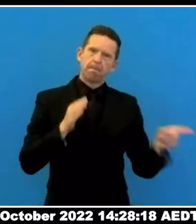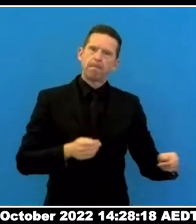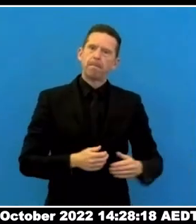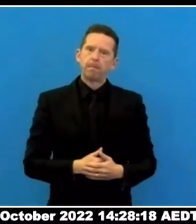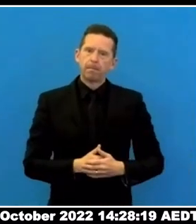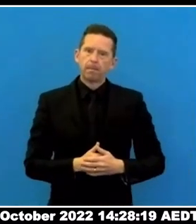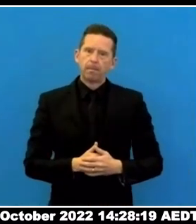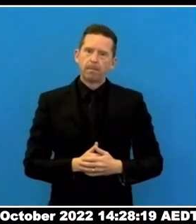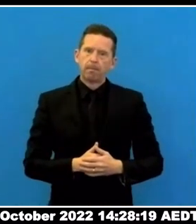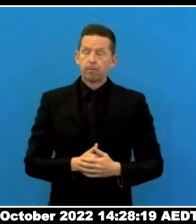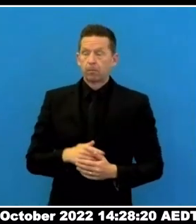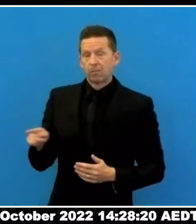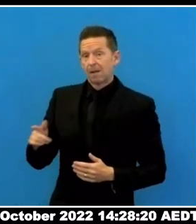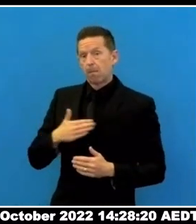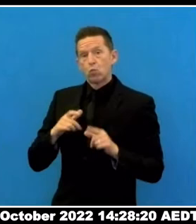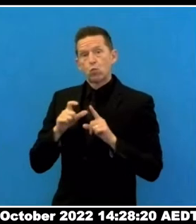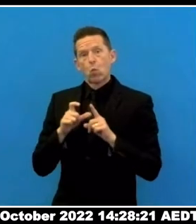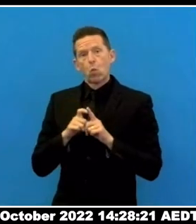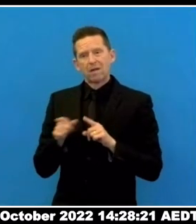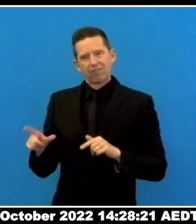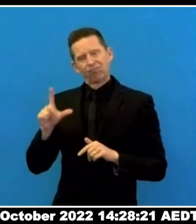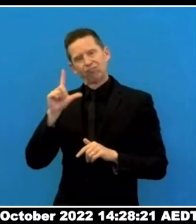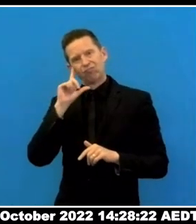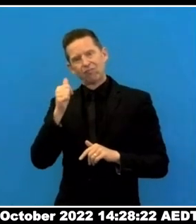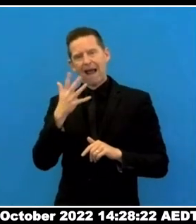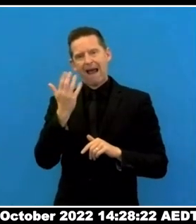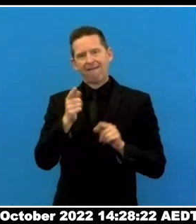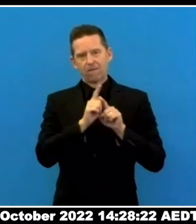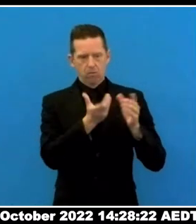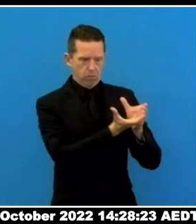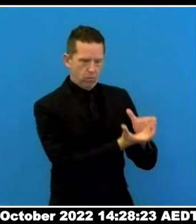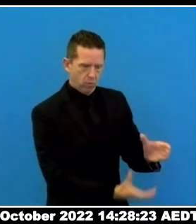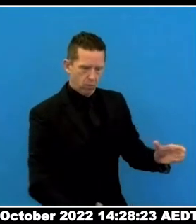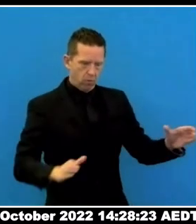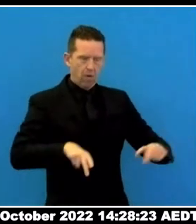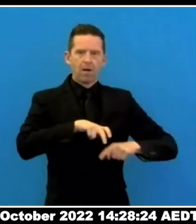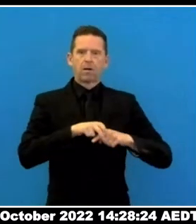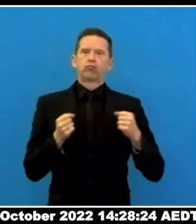My daughter really likes spending time in an egg chair, which hangs from the ceiling.